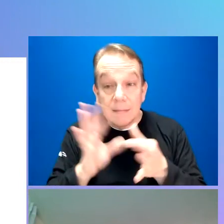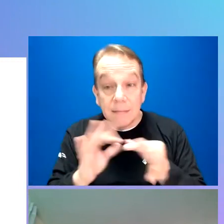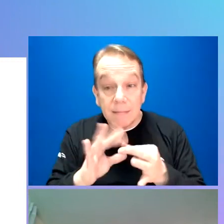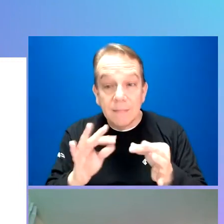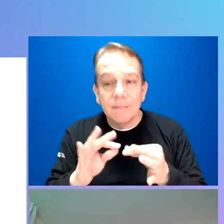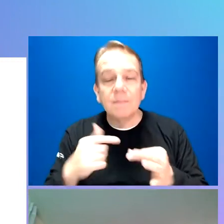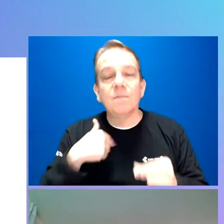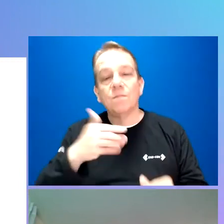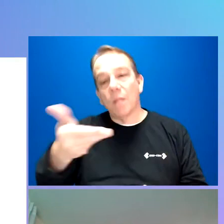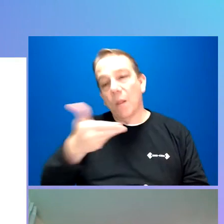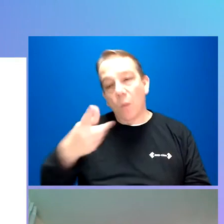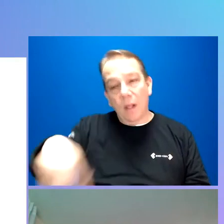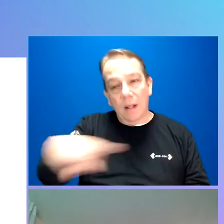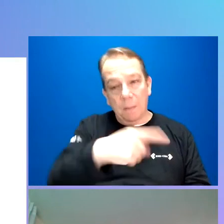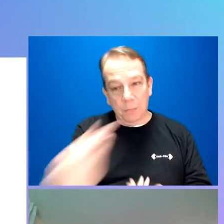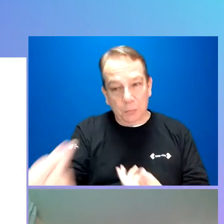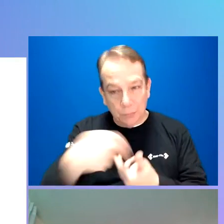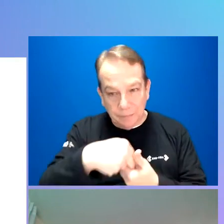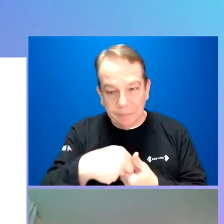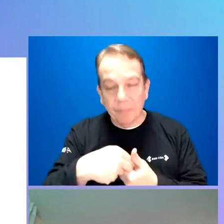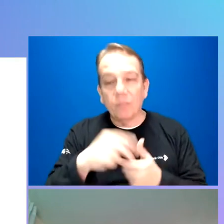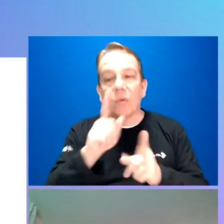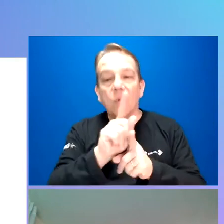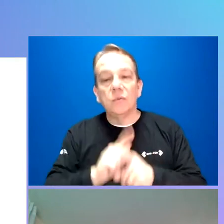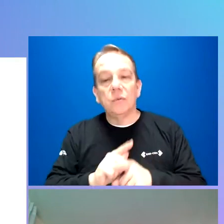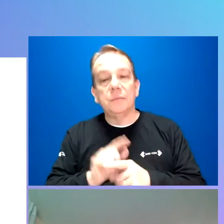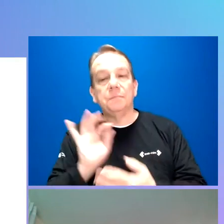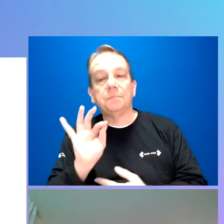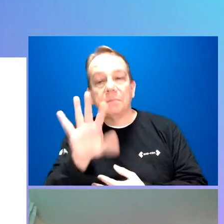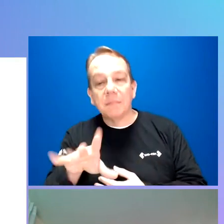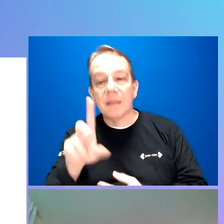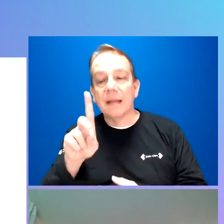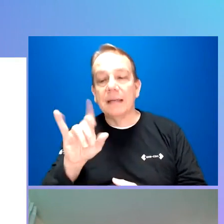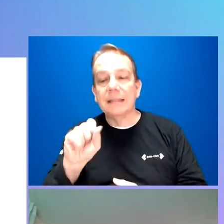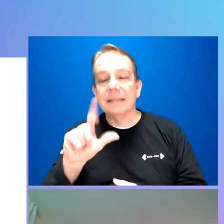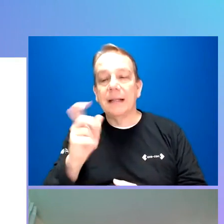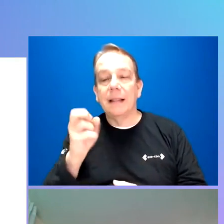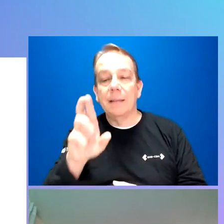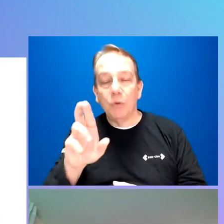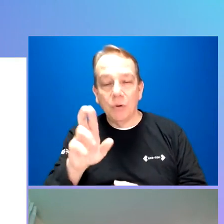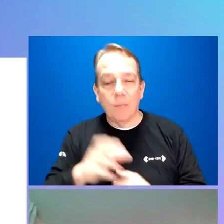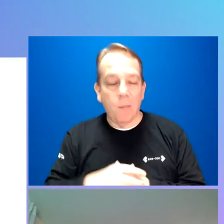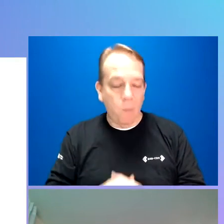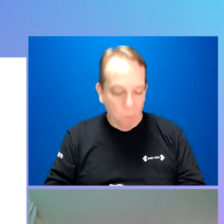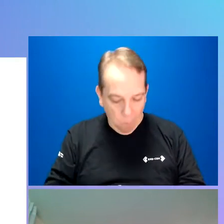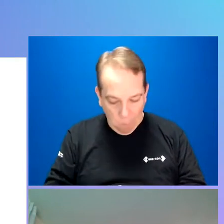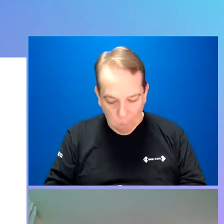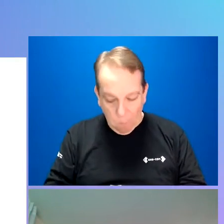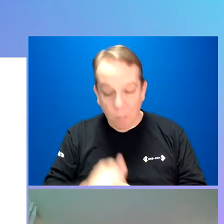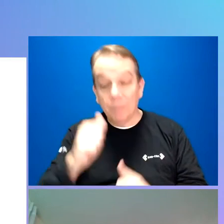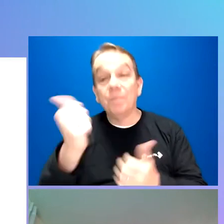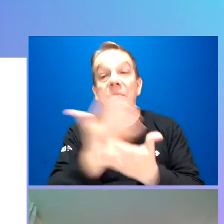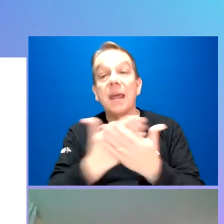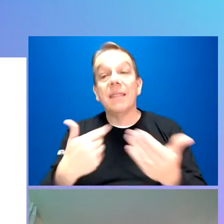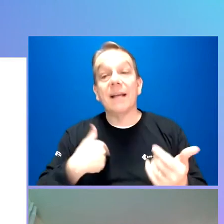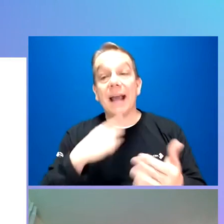all, but also give you a disclaimer that that anything I